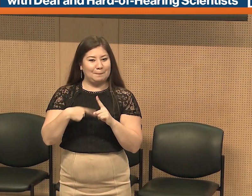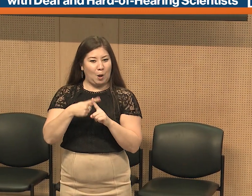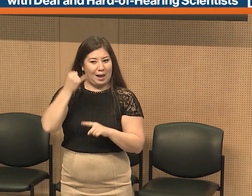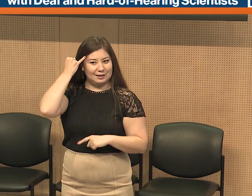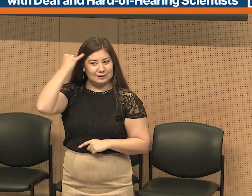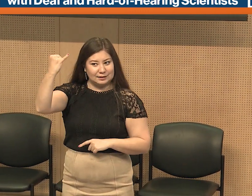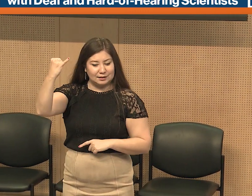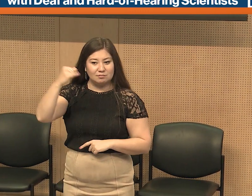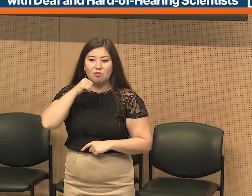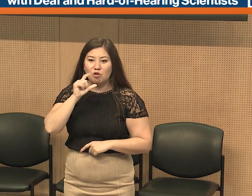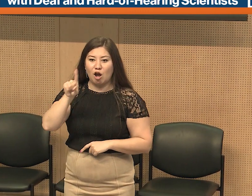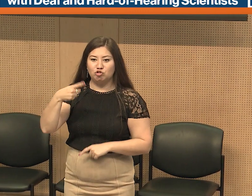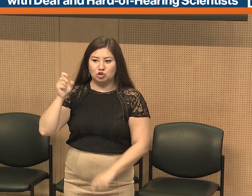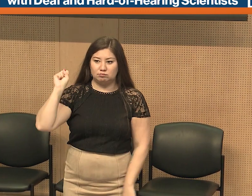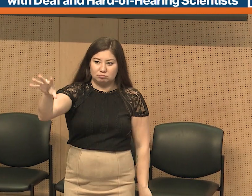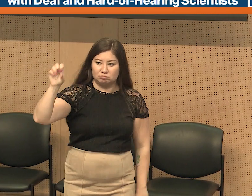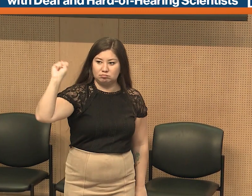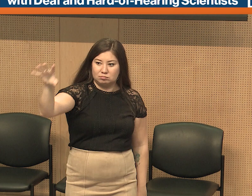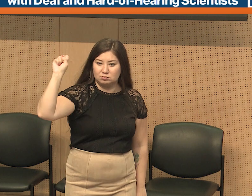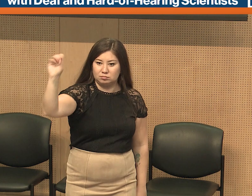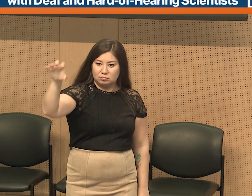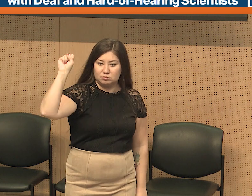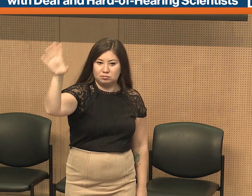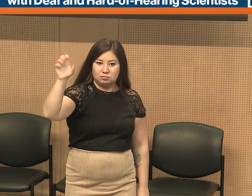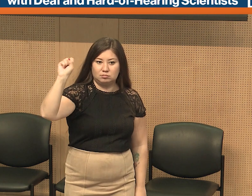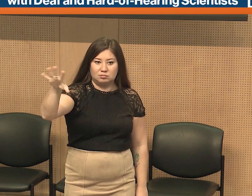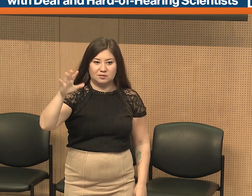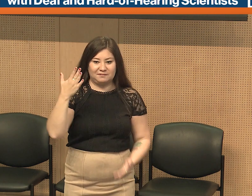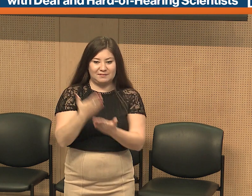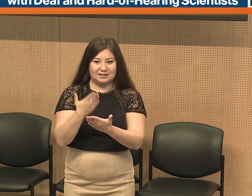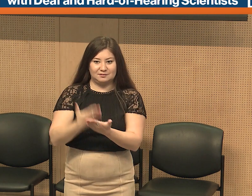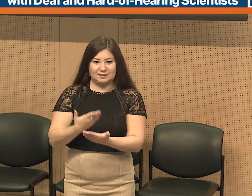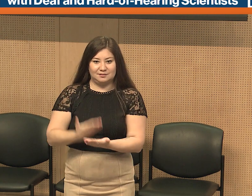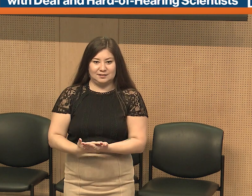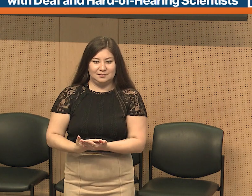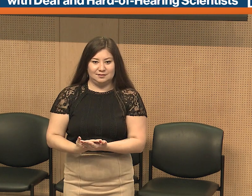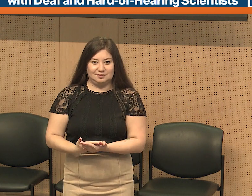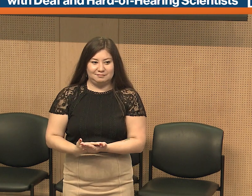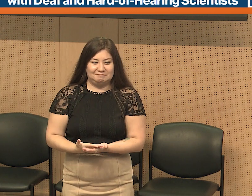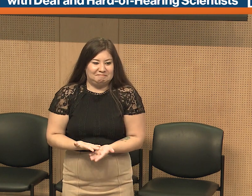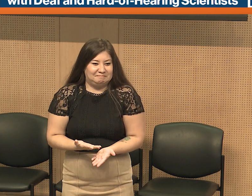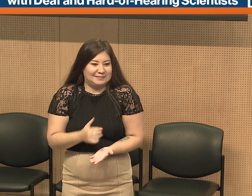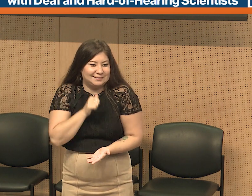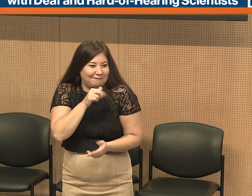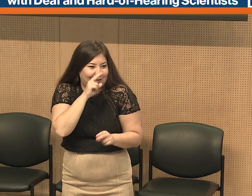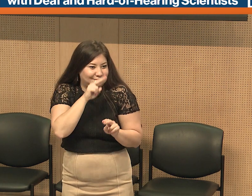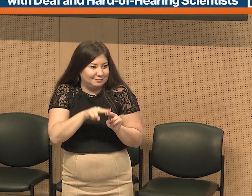And your piece should be about the ideas, not just bombarding people with facts.